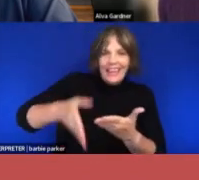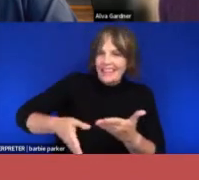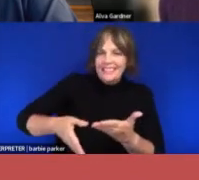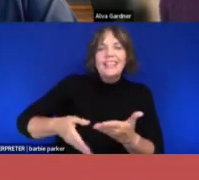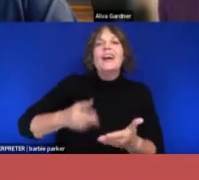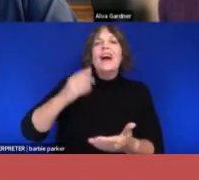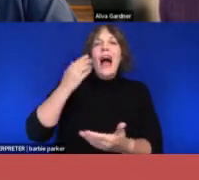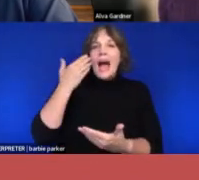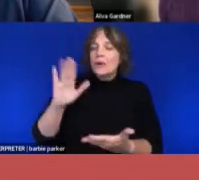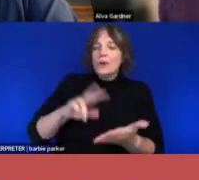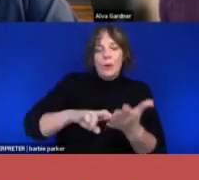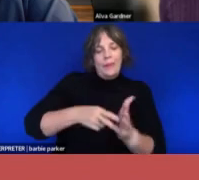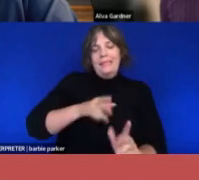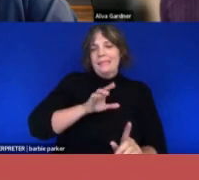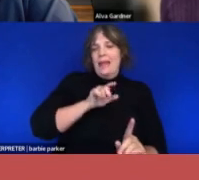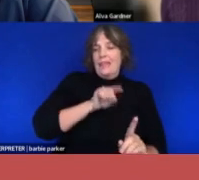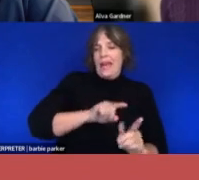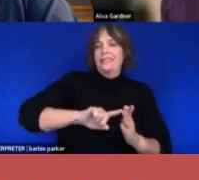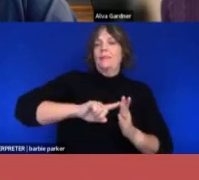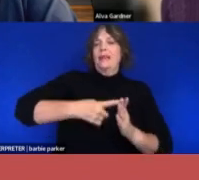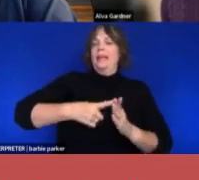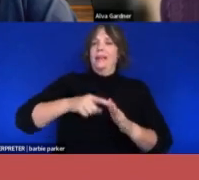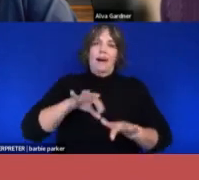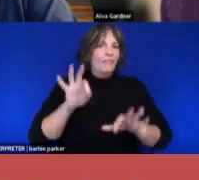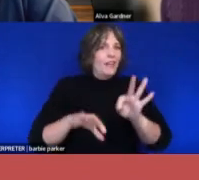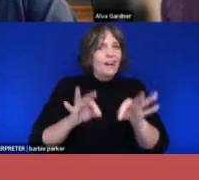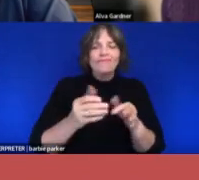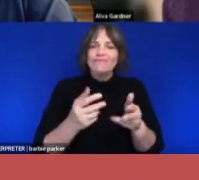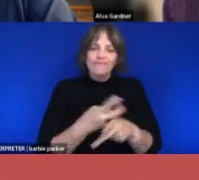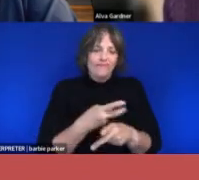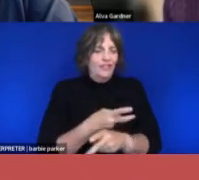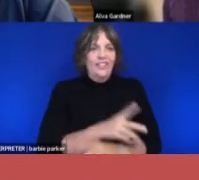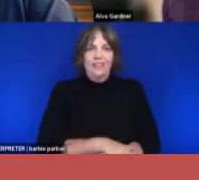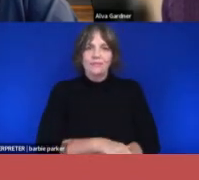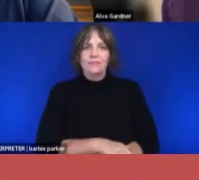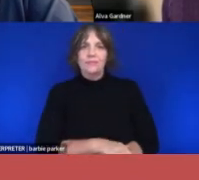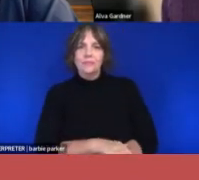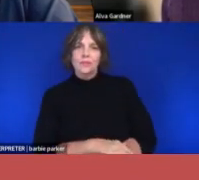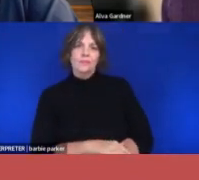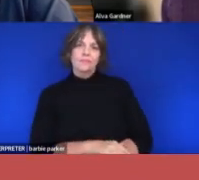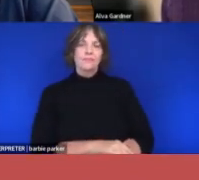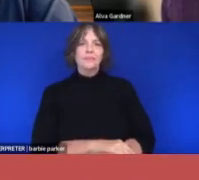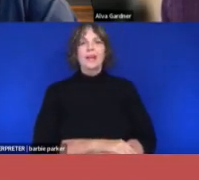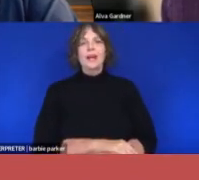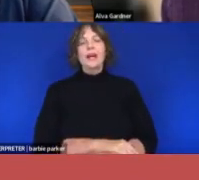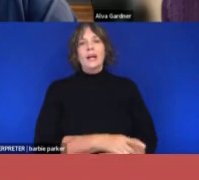up by experience, because experience helps us figure out, do I want this, or do I not want this? So what are we doing to help make that happen? So if we